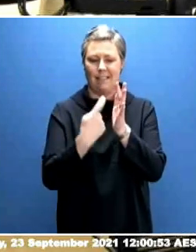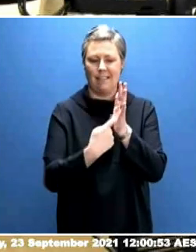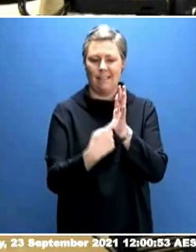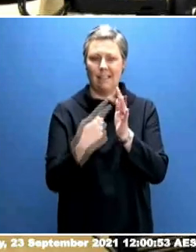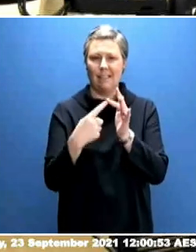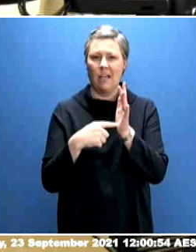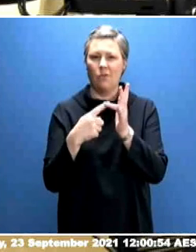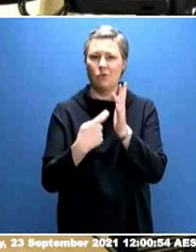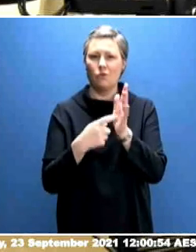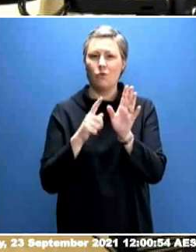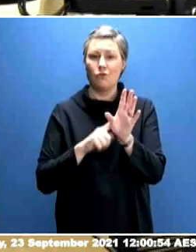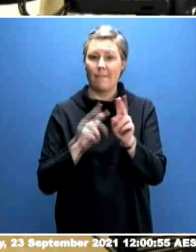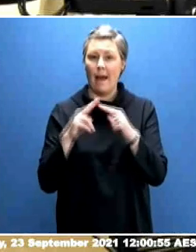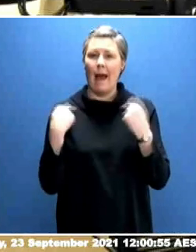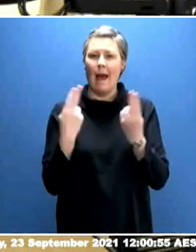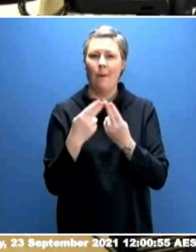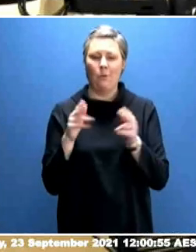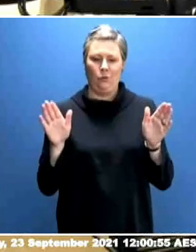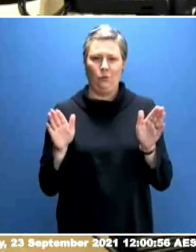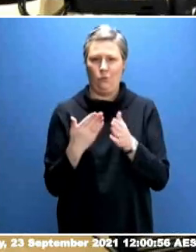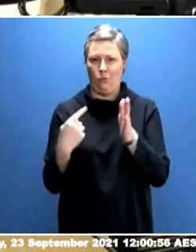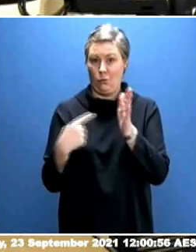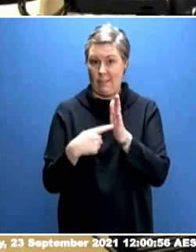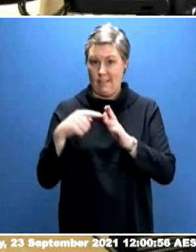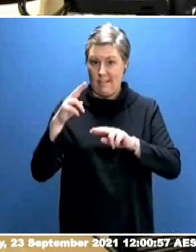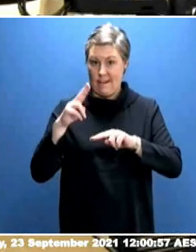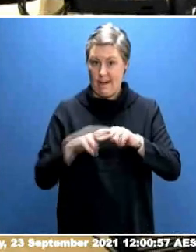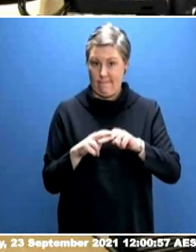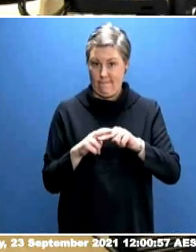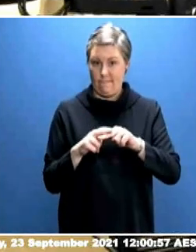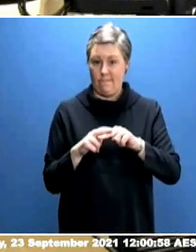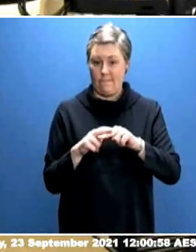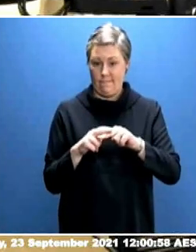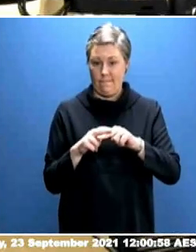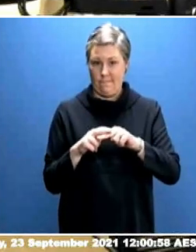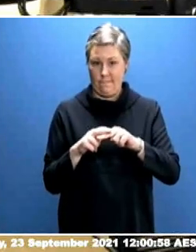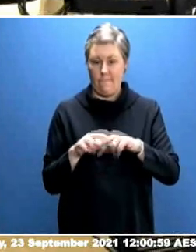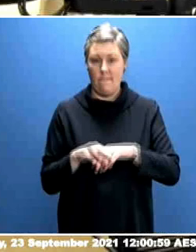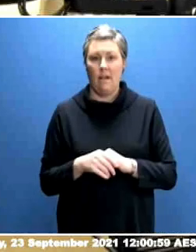I take it, Mr Espie, that today you're speaking not only